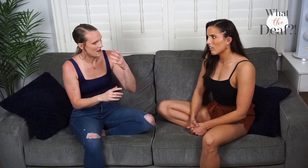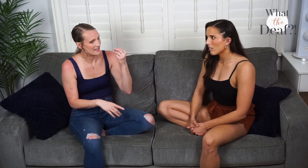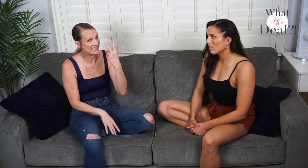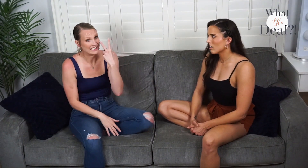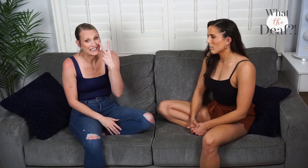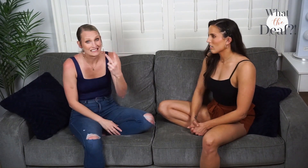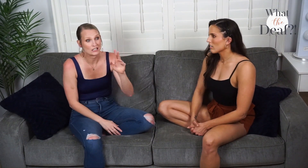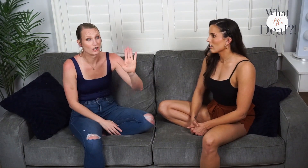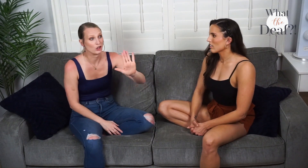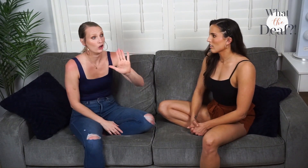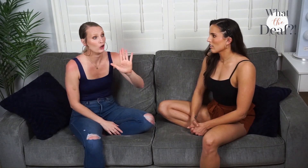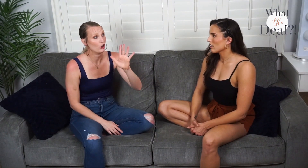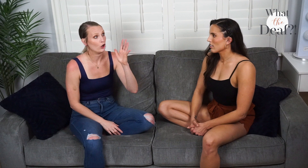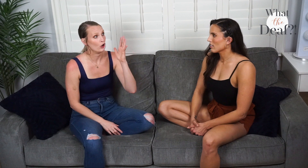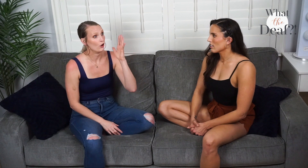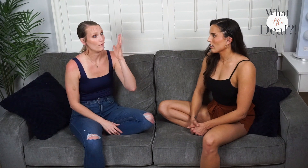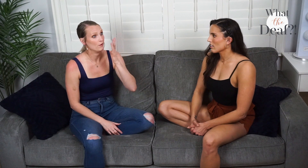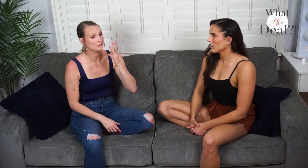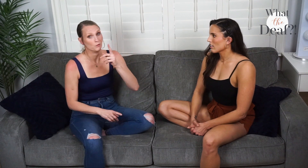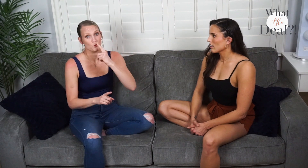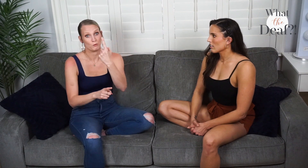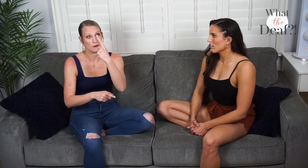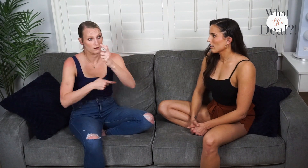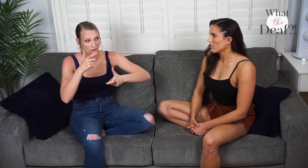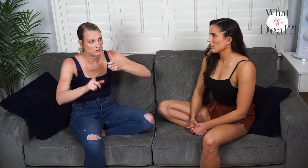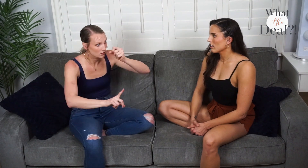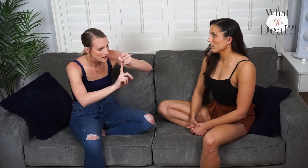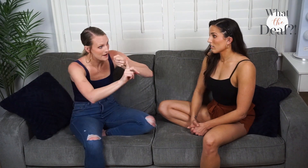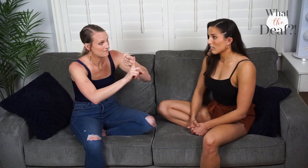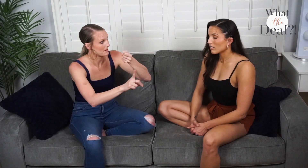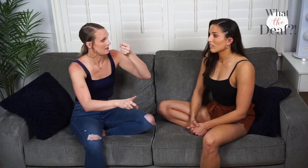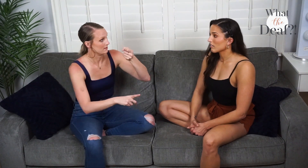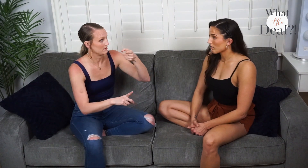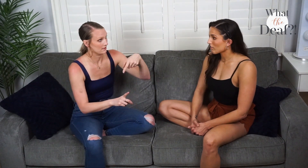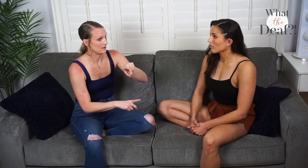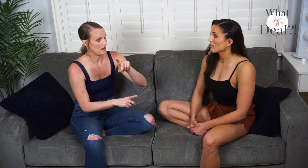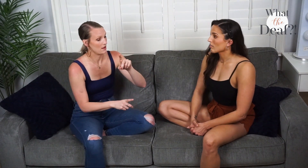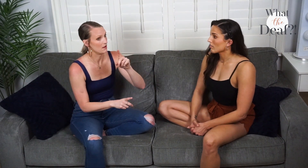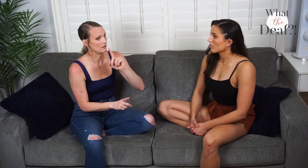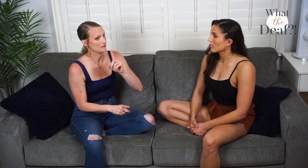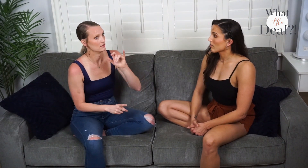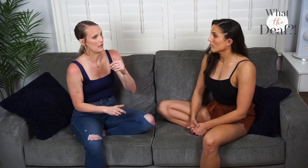and to see their reactions. And one of the biggest things that hit them was when they